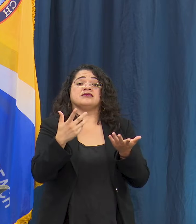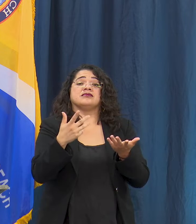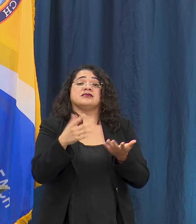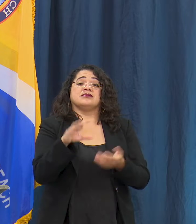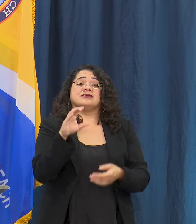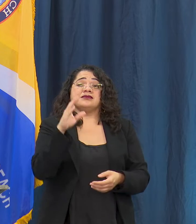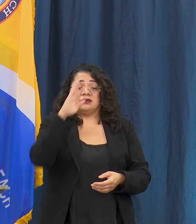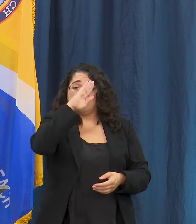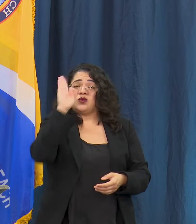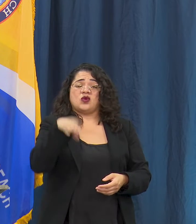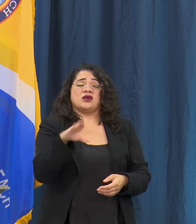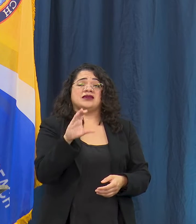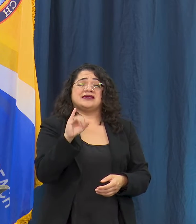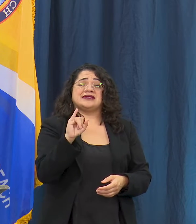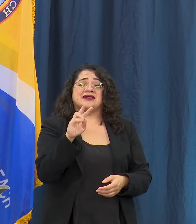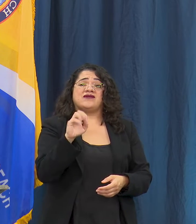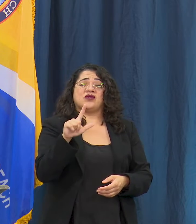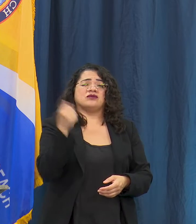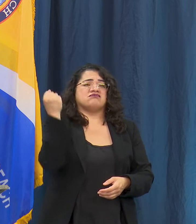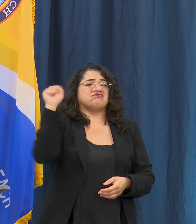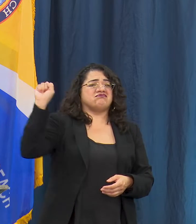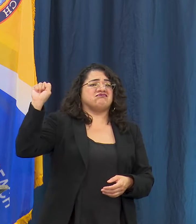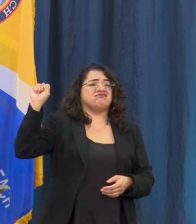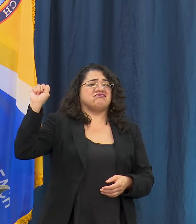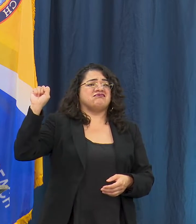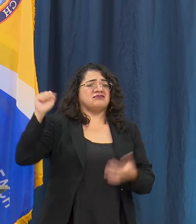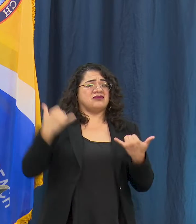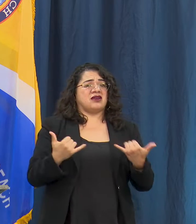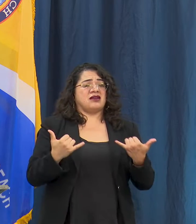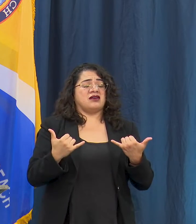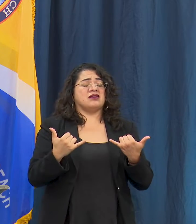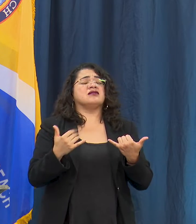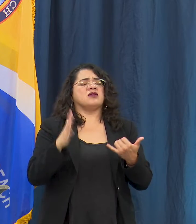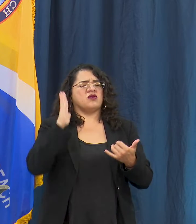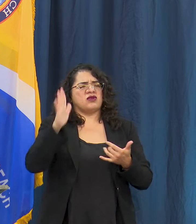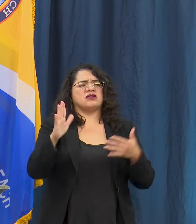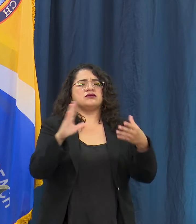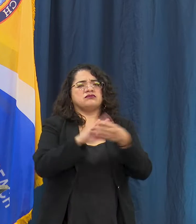across the country in the days ahead but I want to transition now to an issue